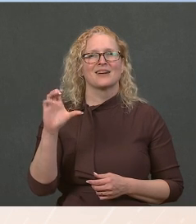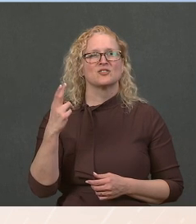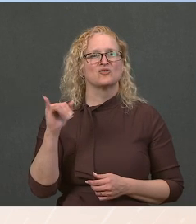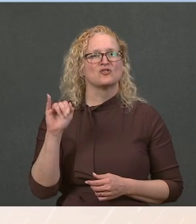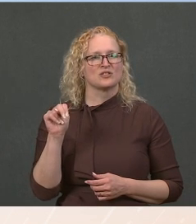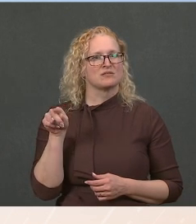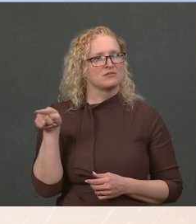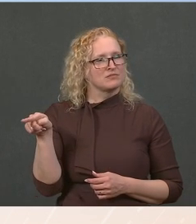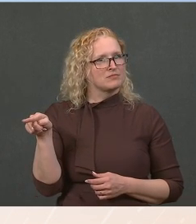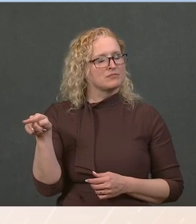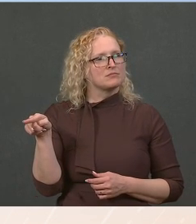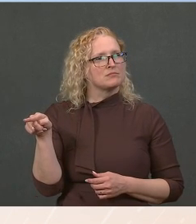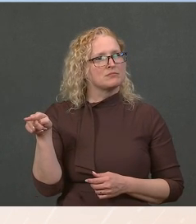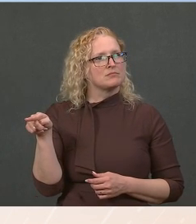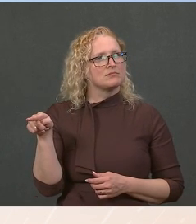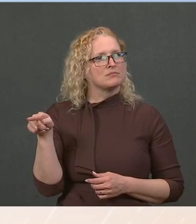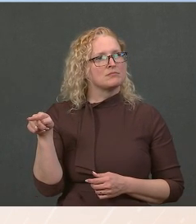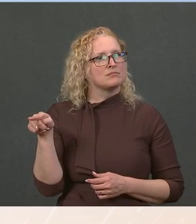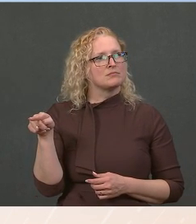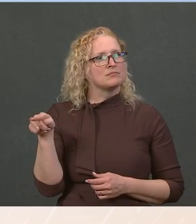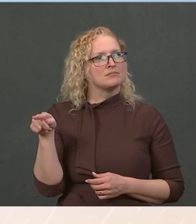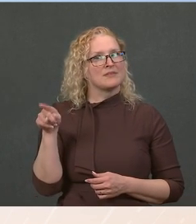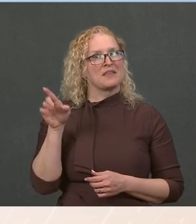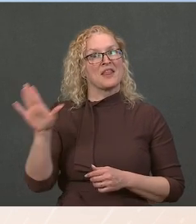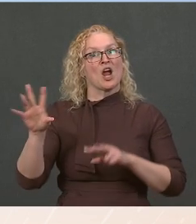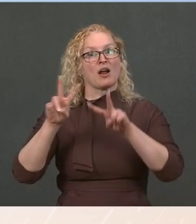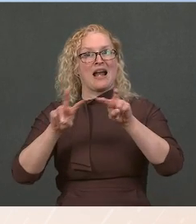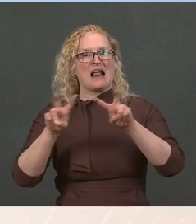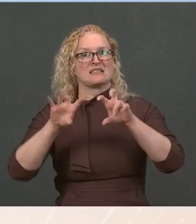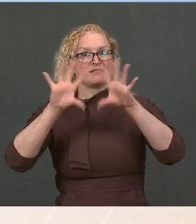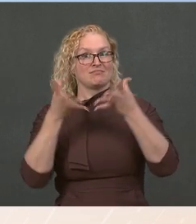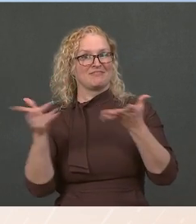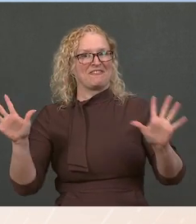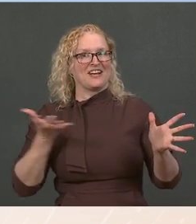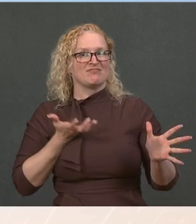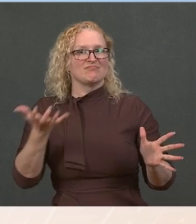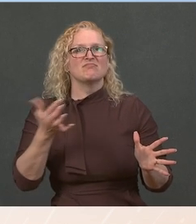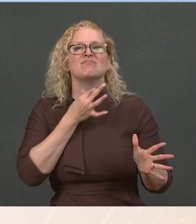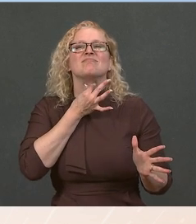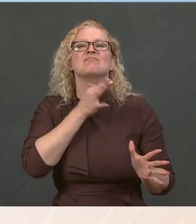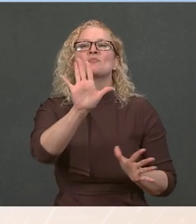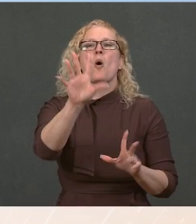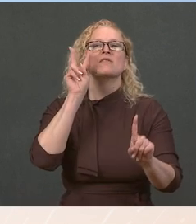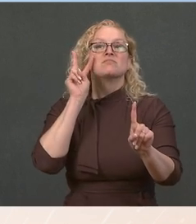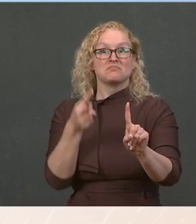So -- so the biggest problem with Penn Wharton's report